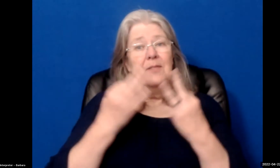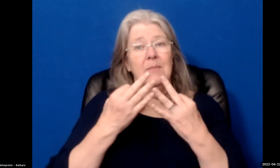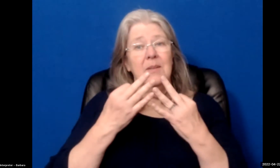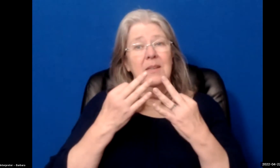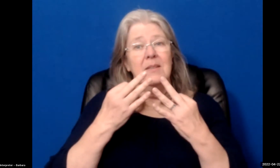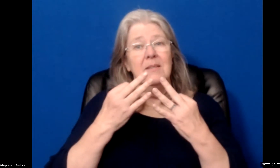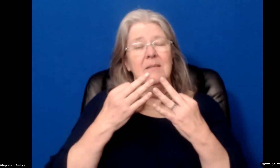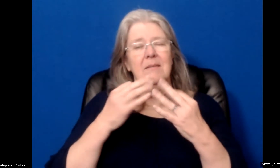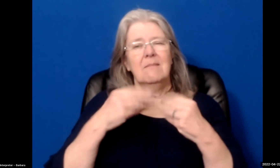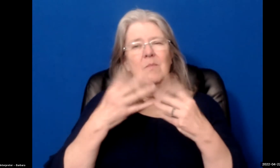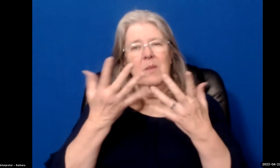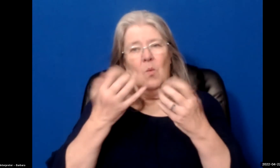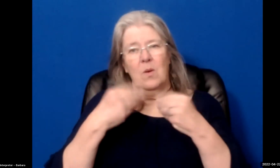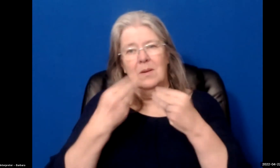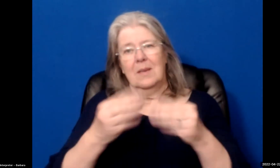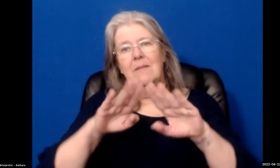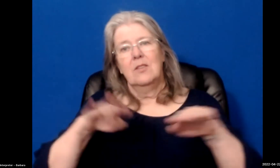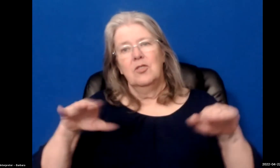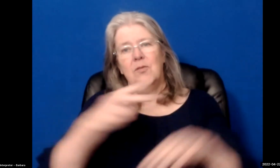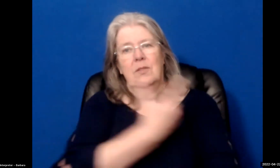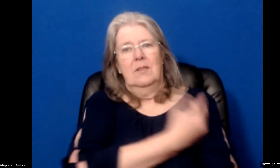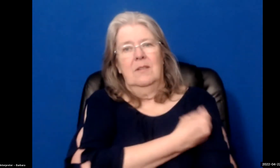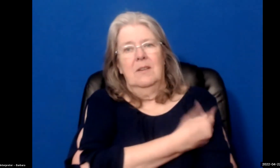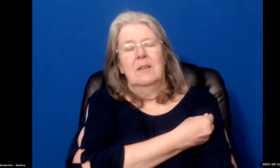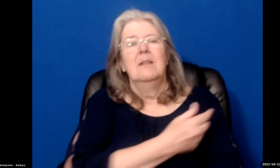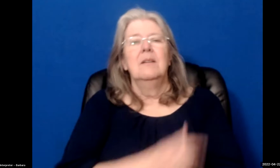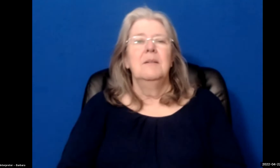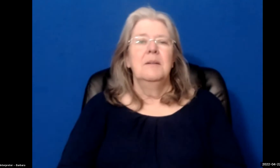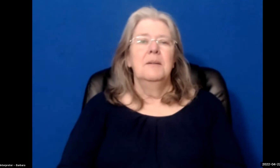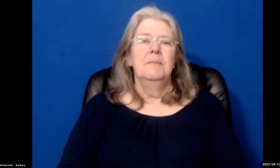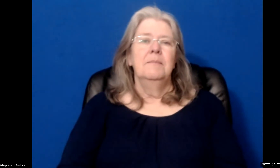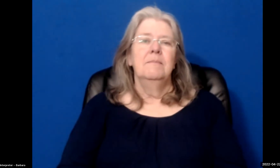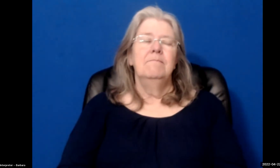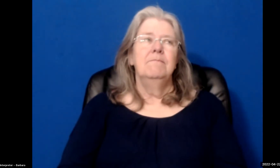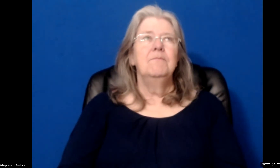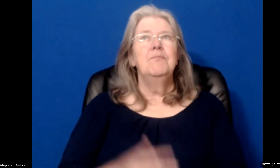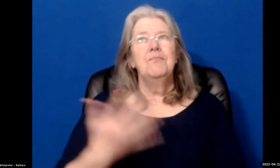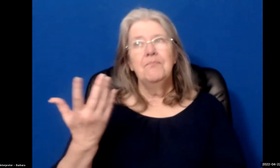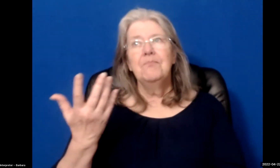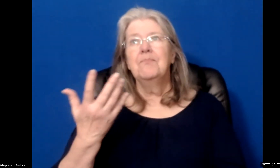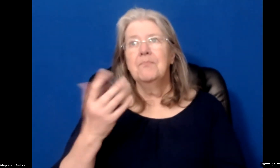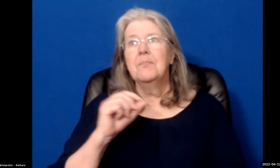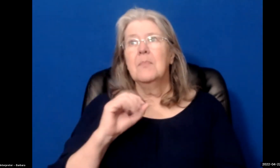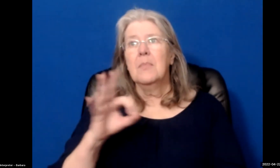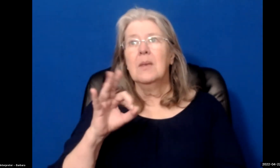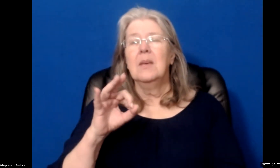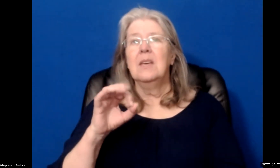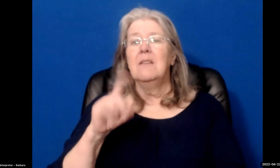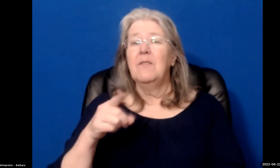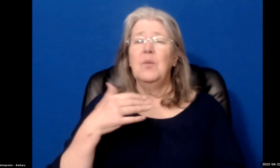Shannon: I would say that if you're concerned -- if you have any concerns I would